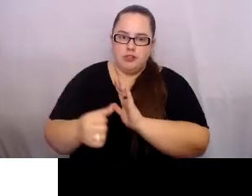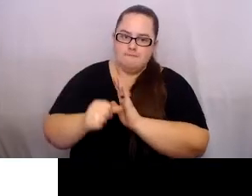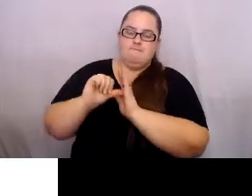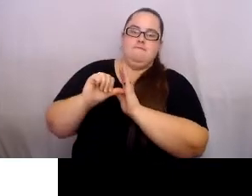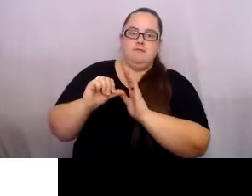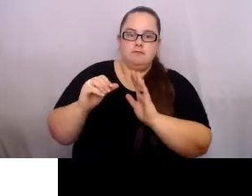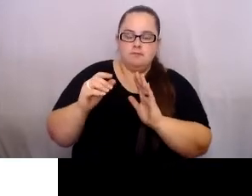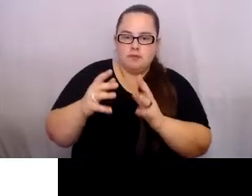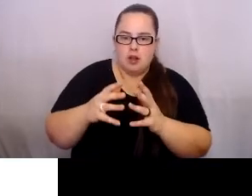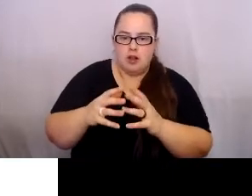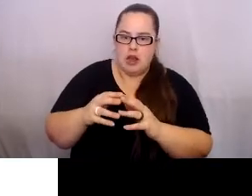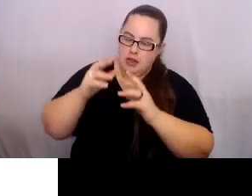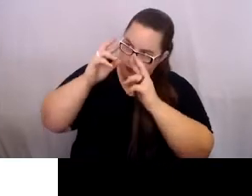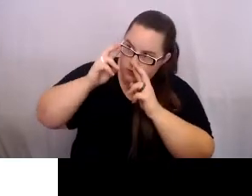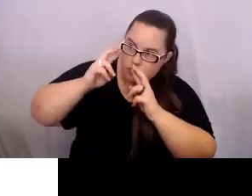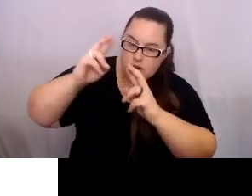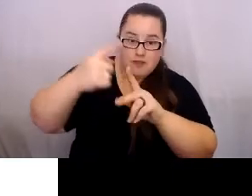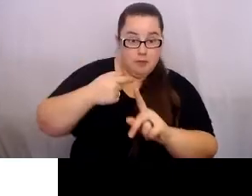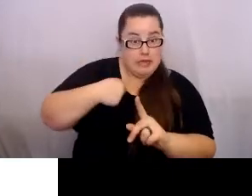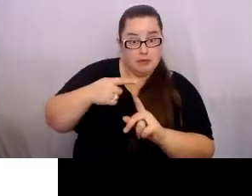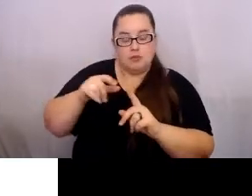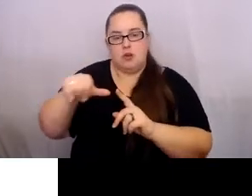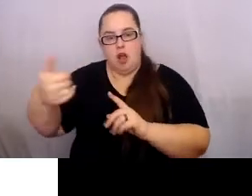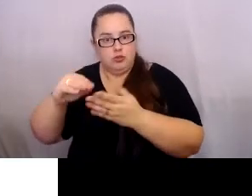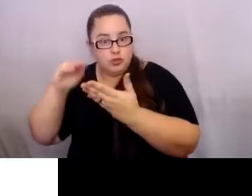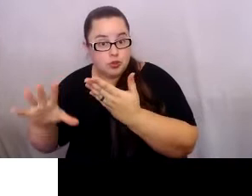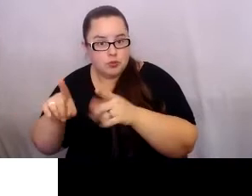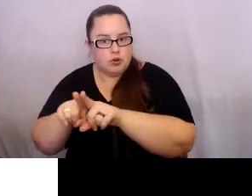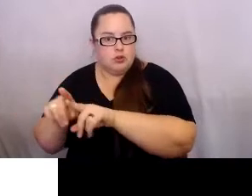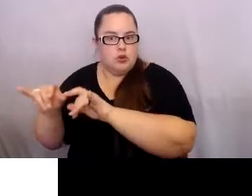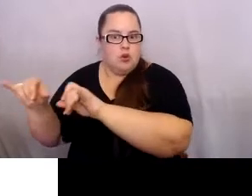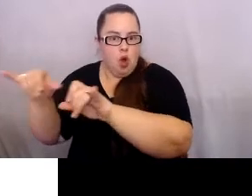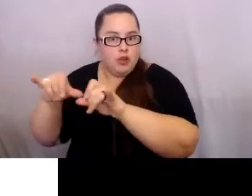Amongst students, as well as his colleagues by admitting just how zoomed out he was.